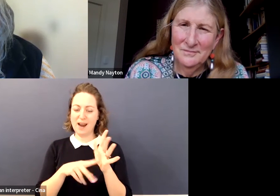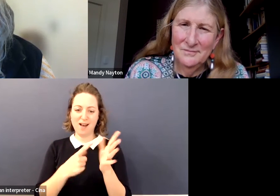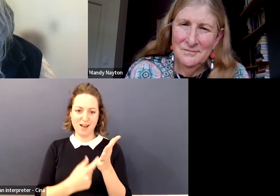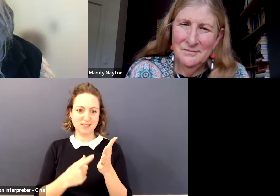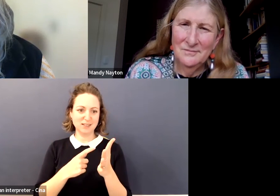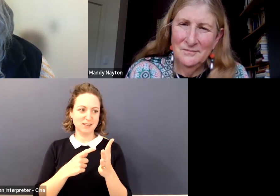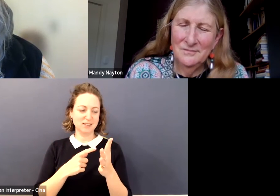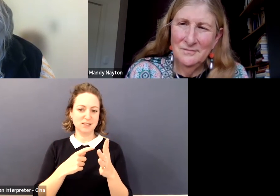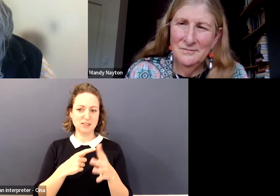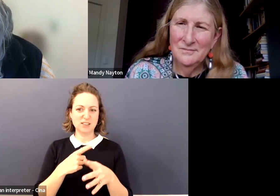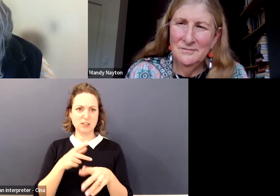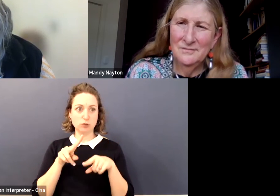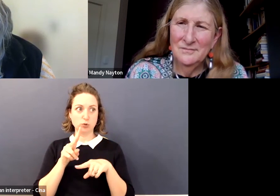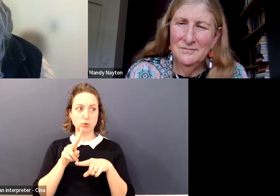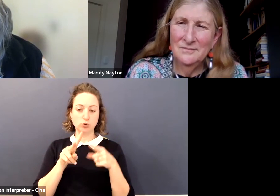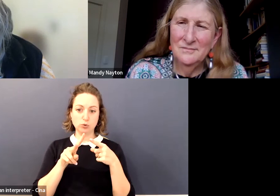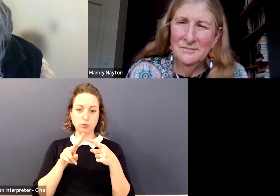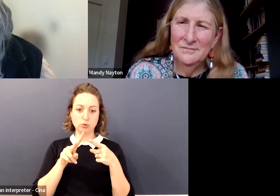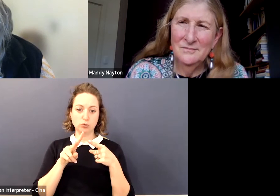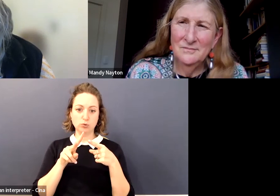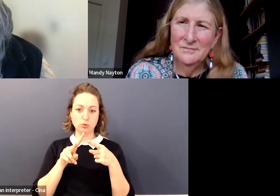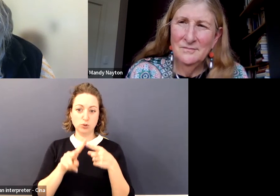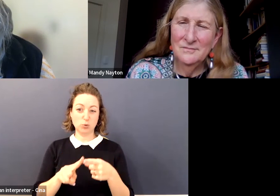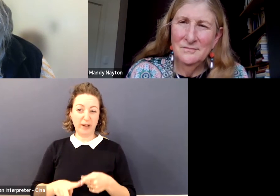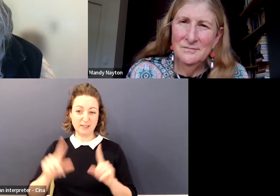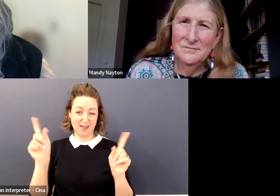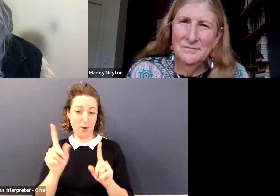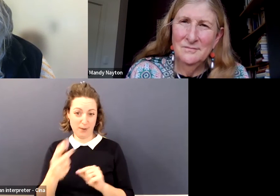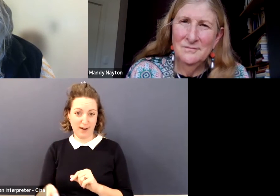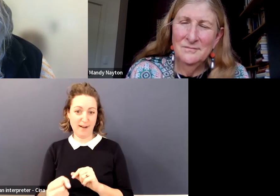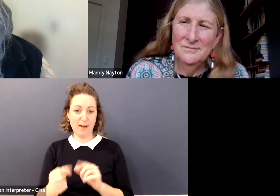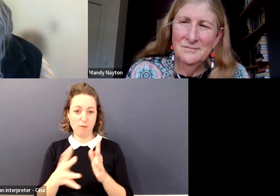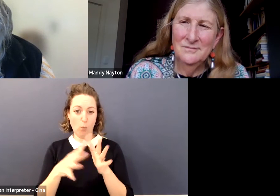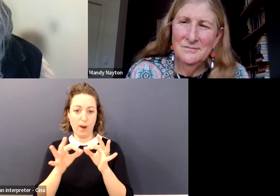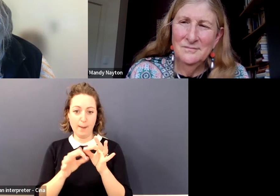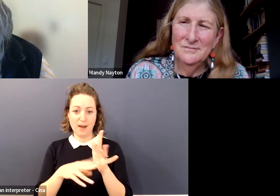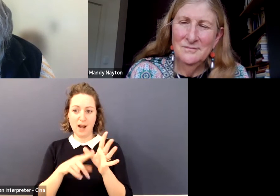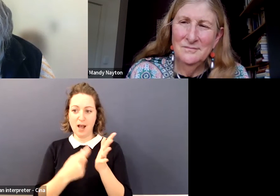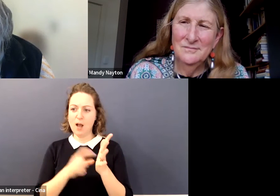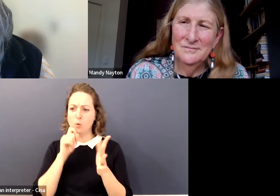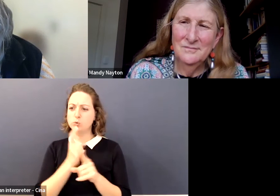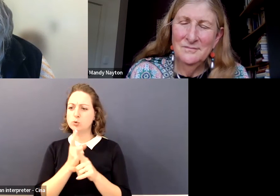every two weeks. And we'll chat to Mandy about seeing if some of those questions that you've